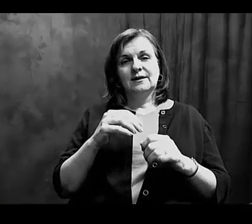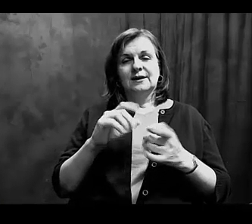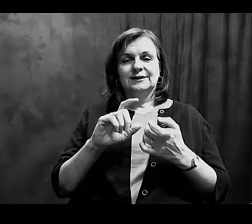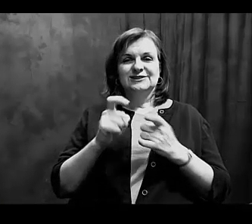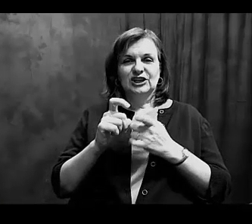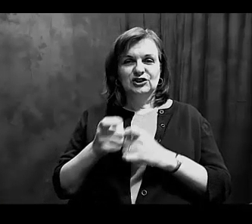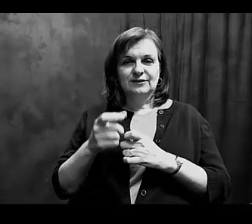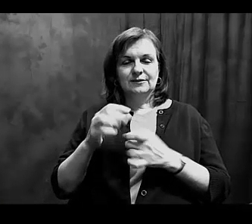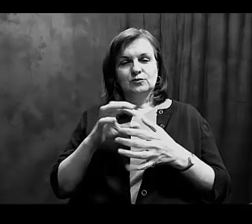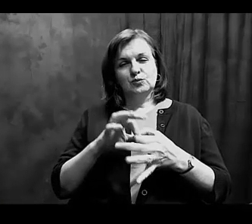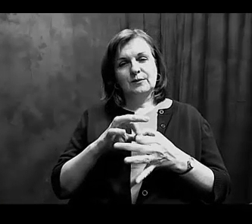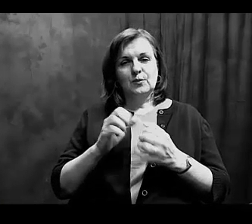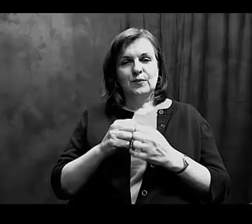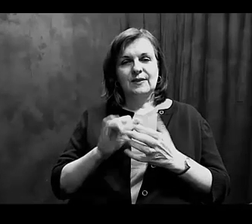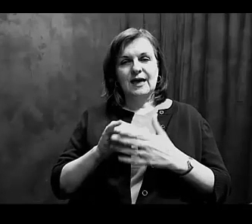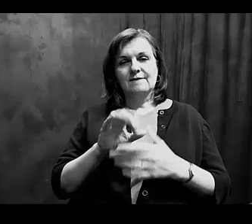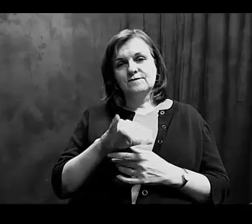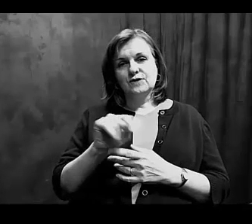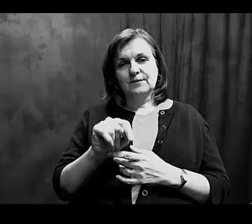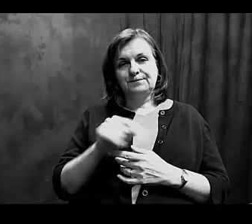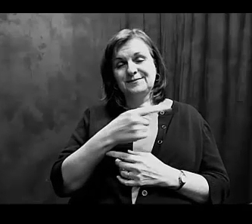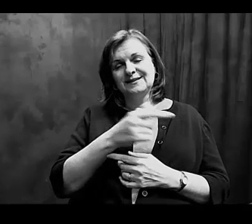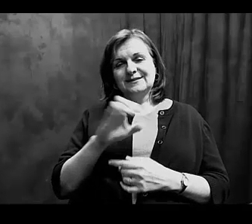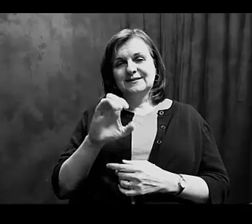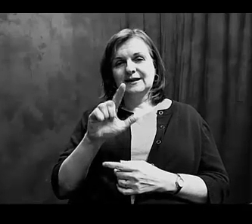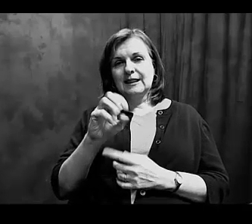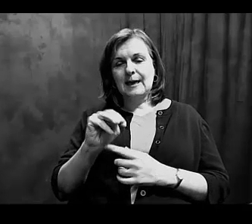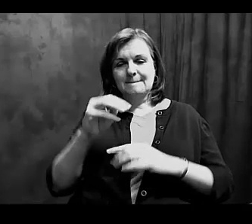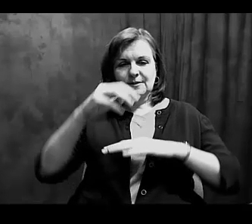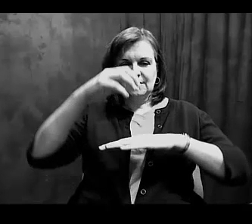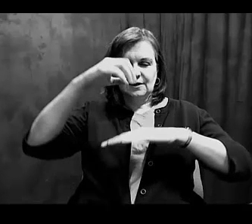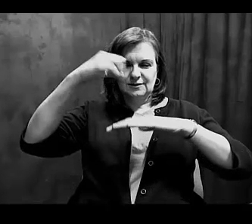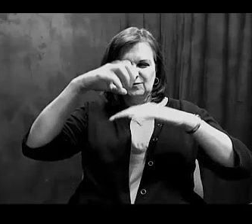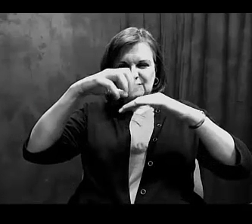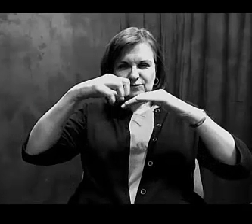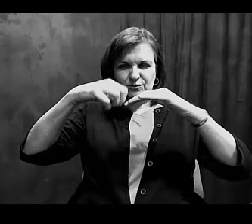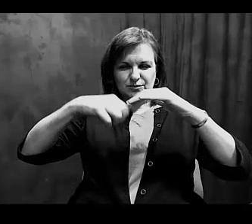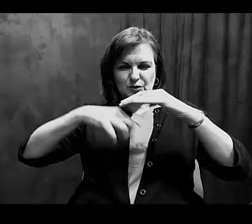and variations on this muscular foot -- so here is our clam burying down into the sand